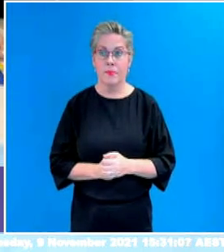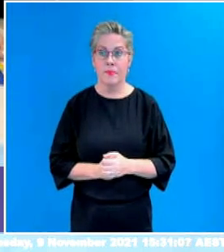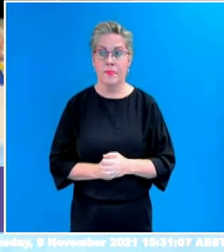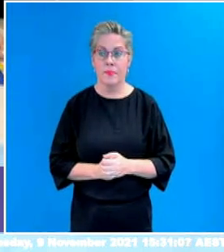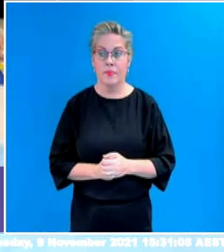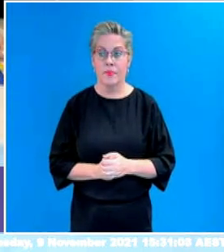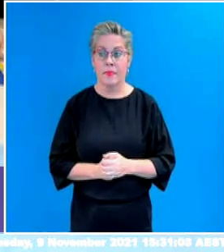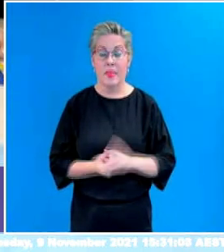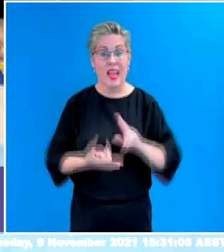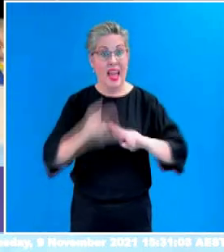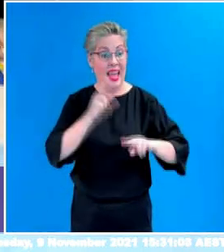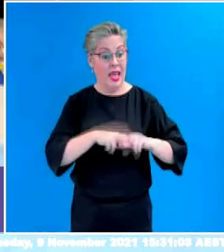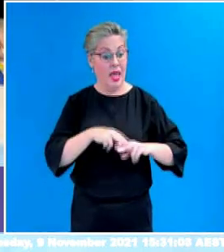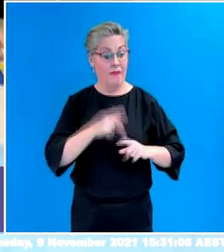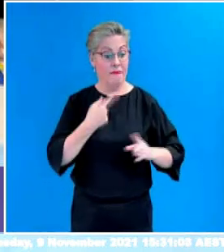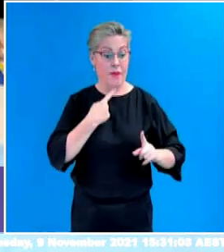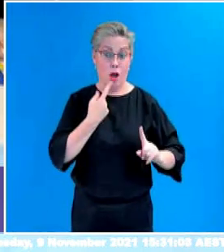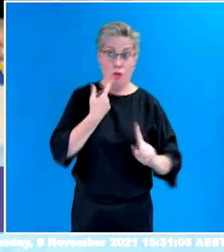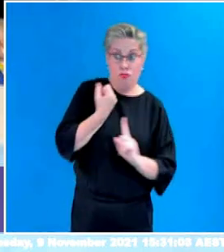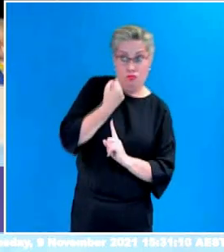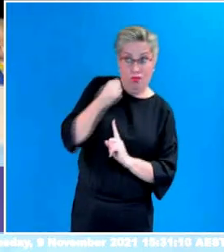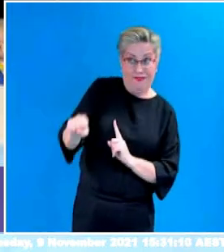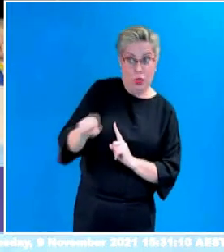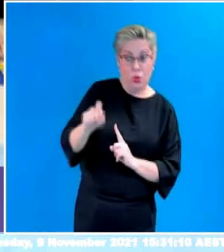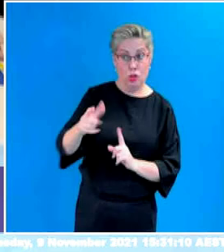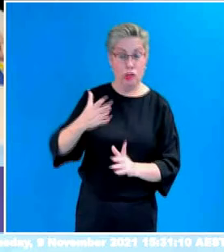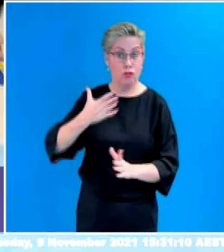accommodation can equal discrimination under the convention, we are